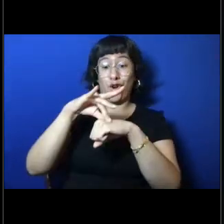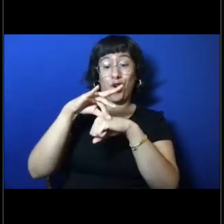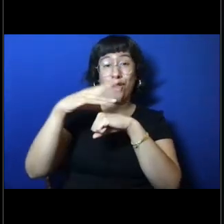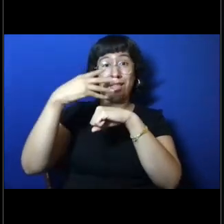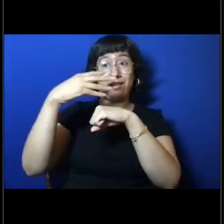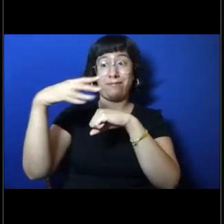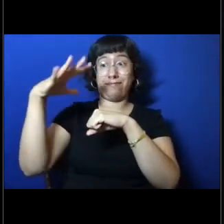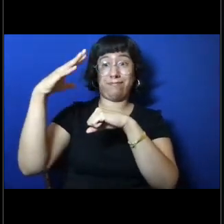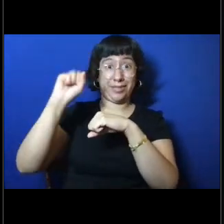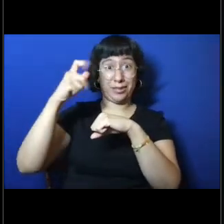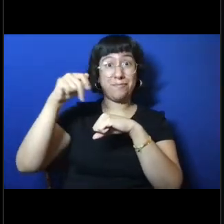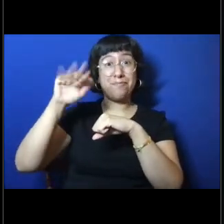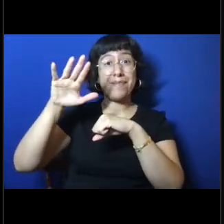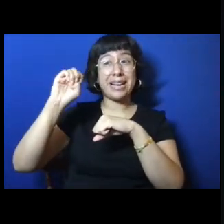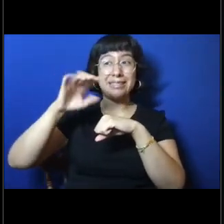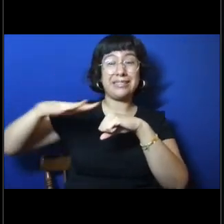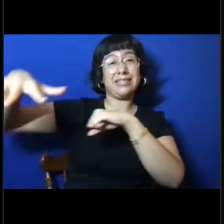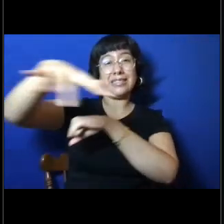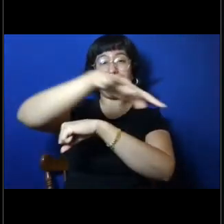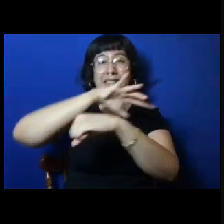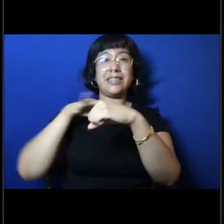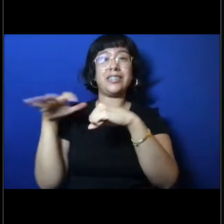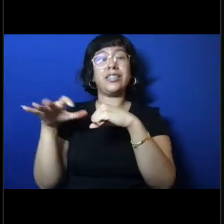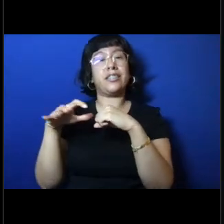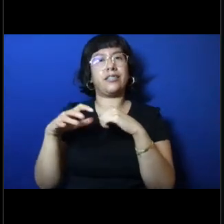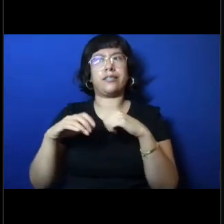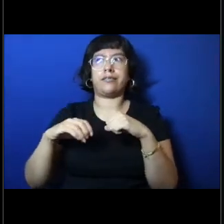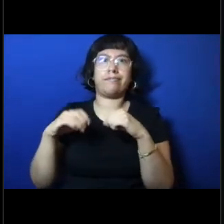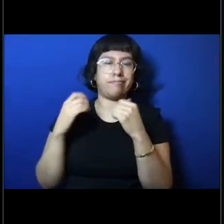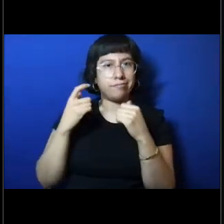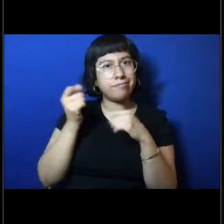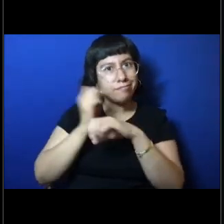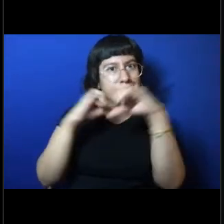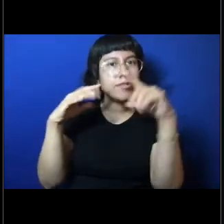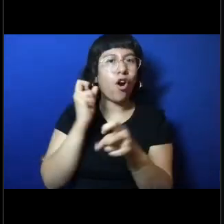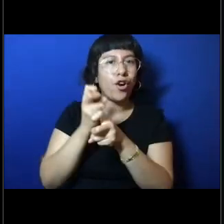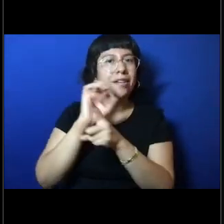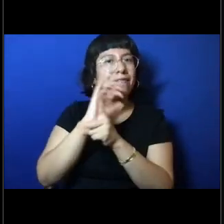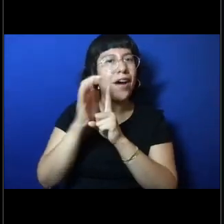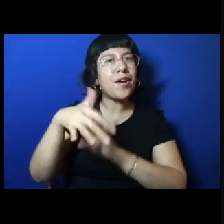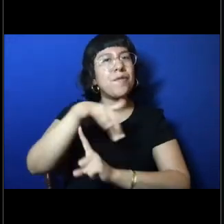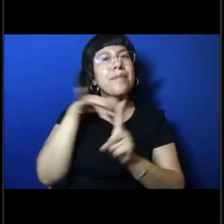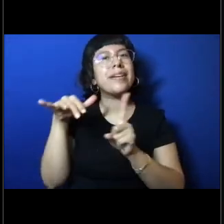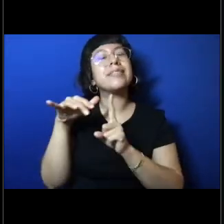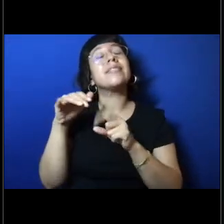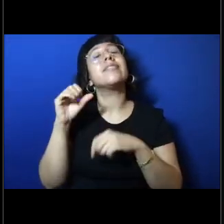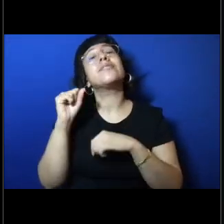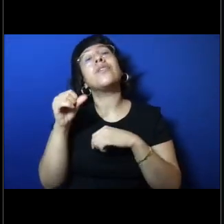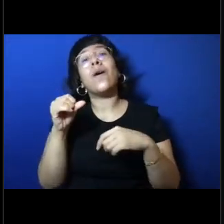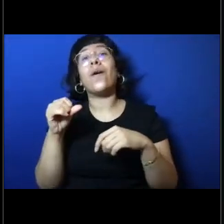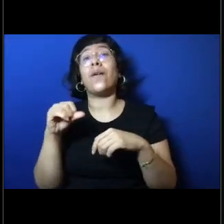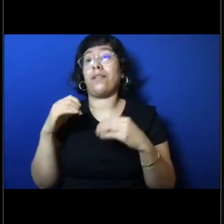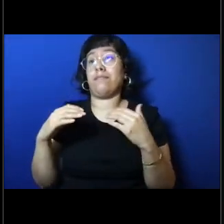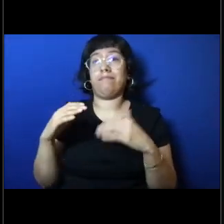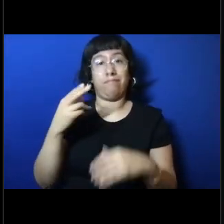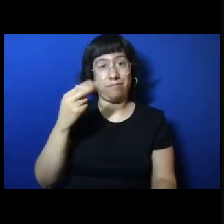You can do it sometimes with software. You can do it with redundant hardware. And when I say redundant hardware, you might have two heaters for every part.